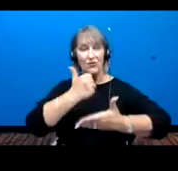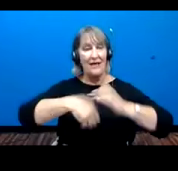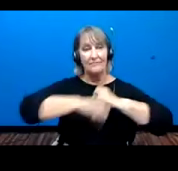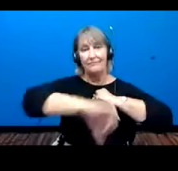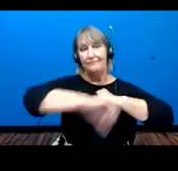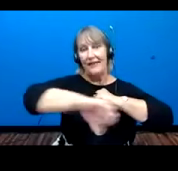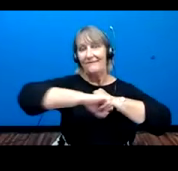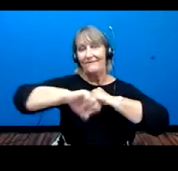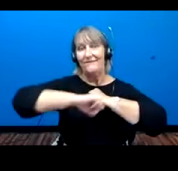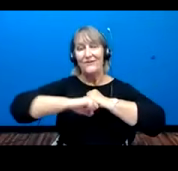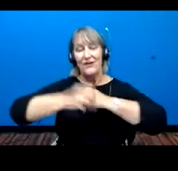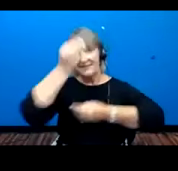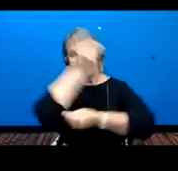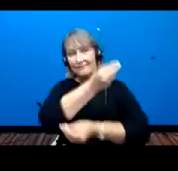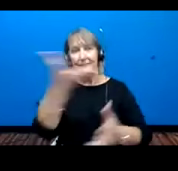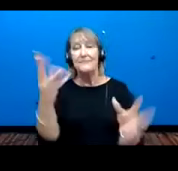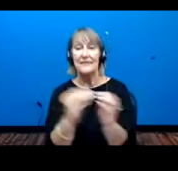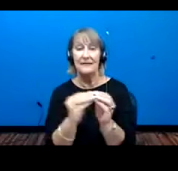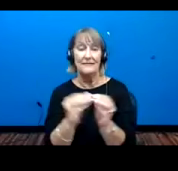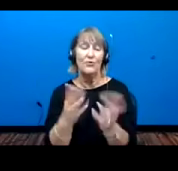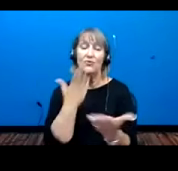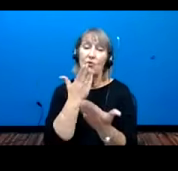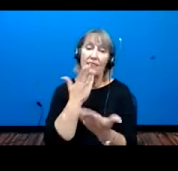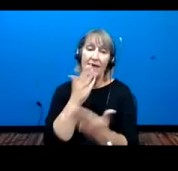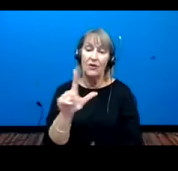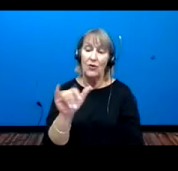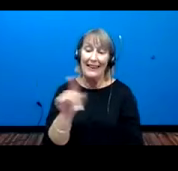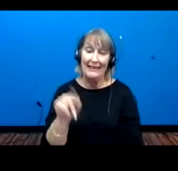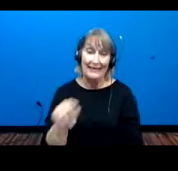Thank you very much to Liz for pulling together with your team,